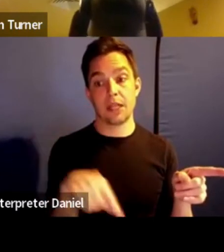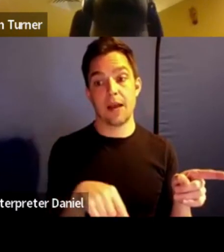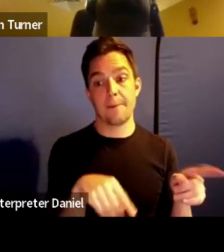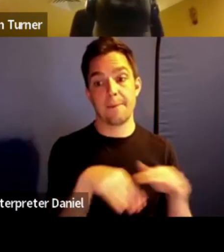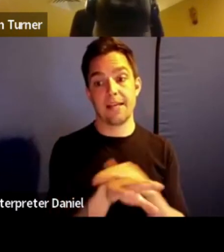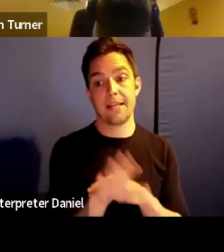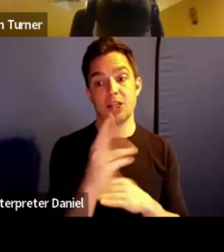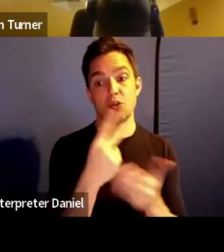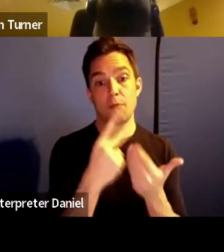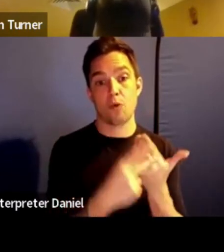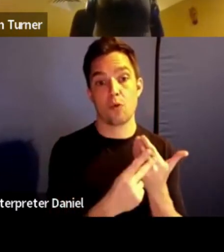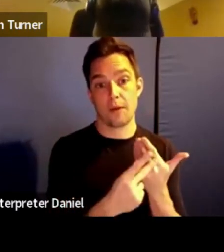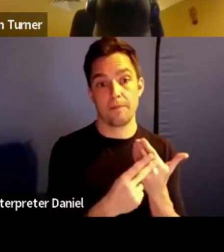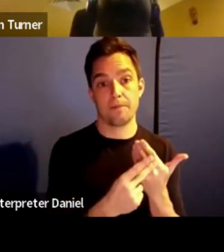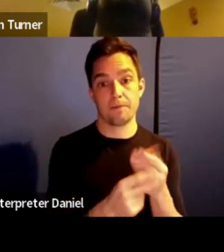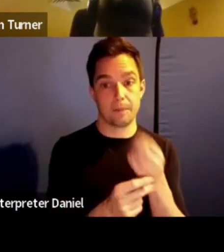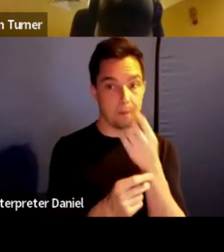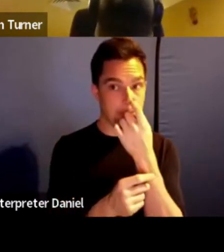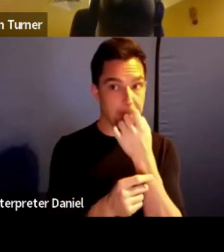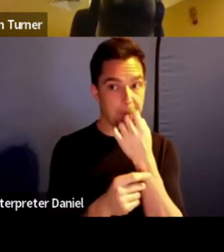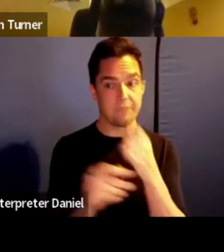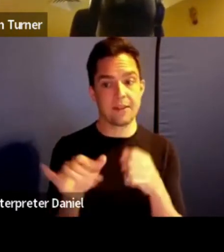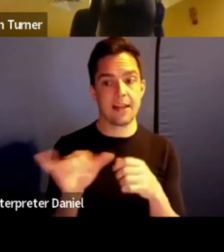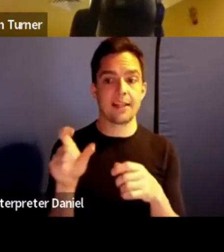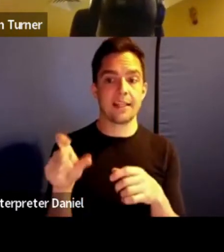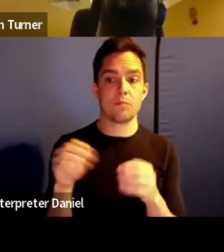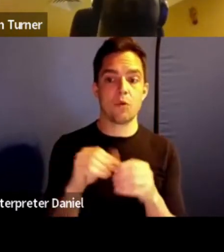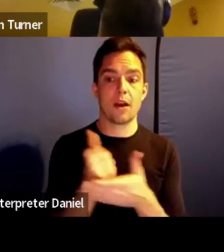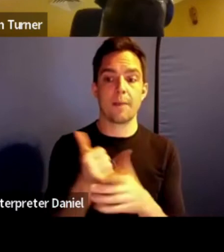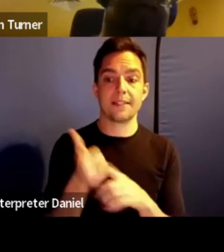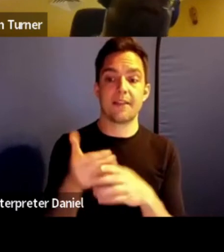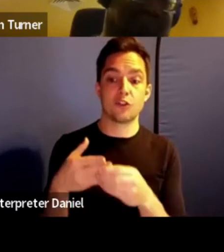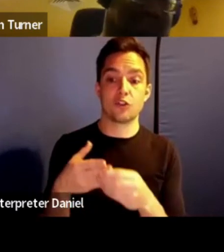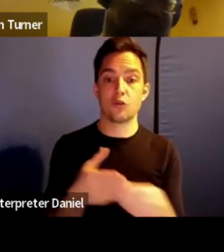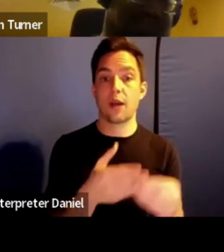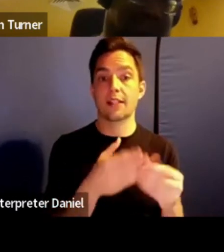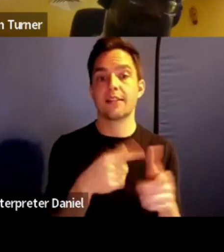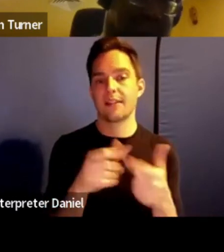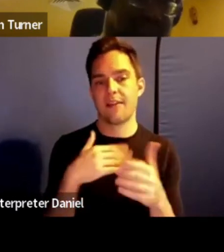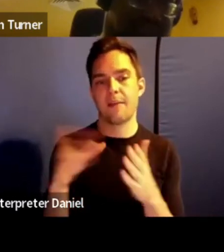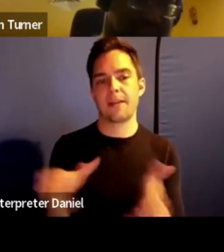the program feel that they need a little more help self directing, then they can have a plan service as a support